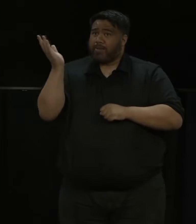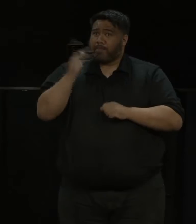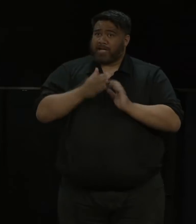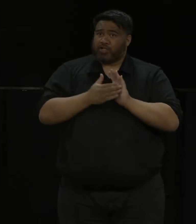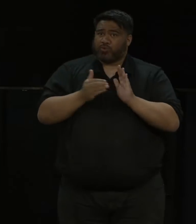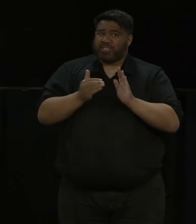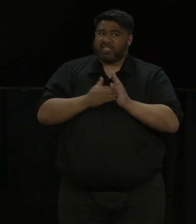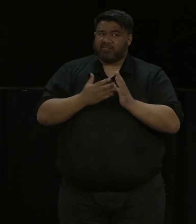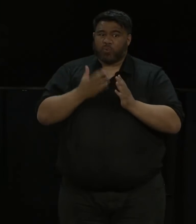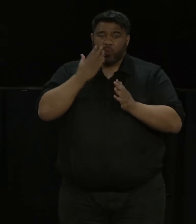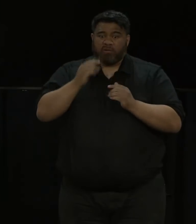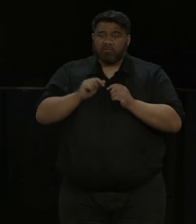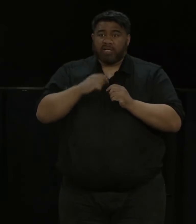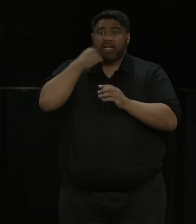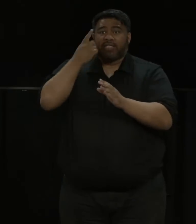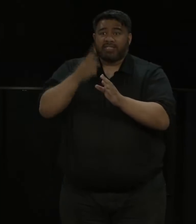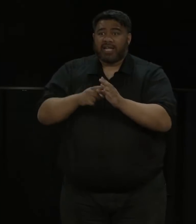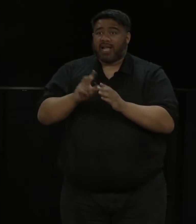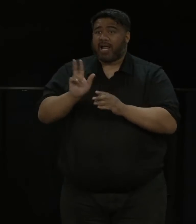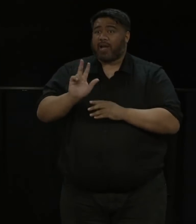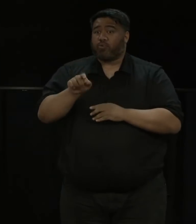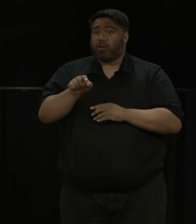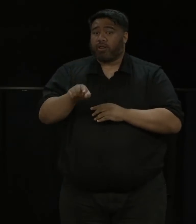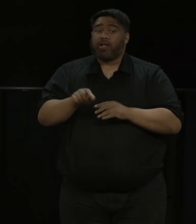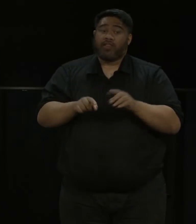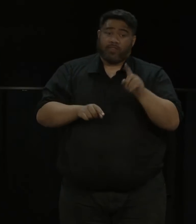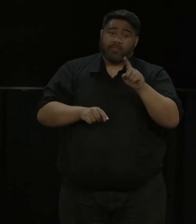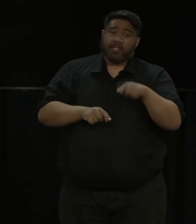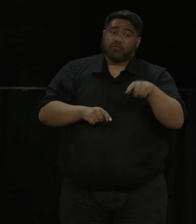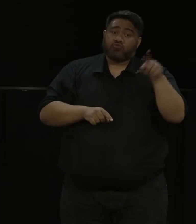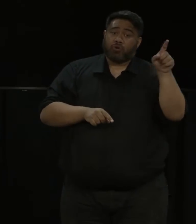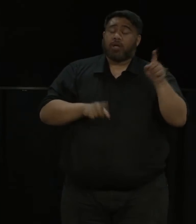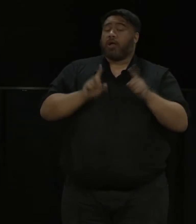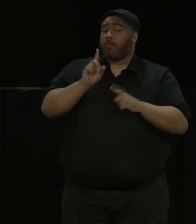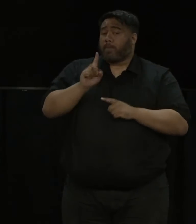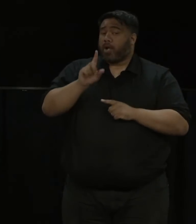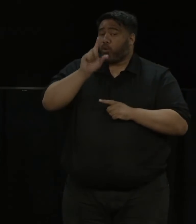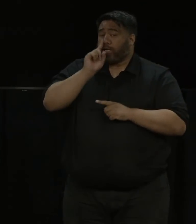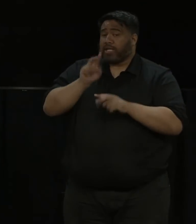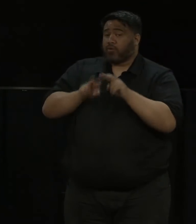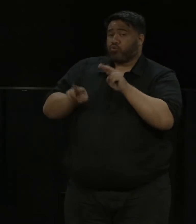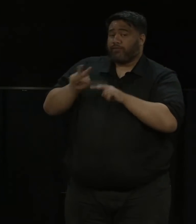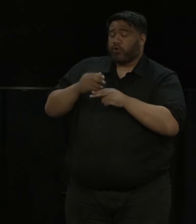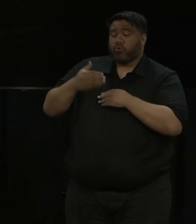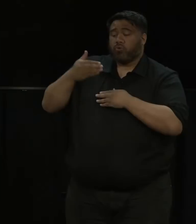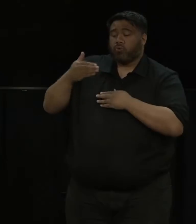international students are not eligible to come to New Zealand until April 30? That's right but